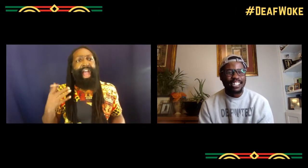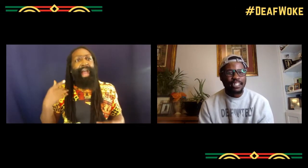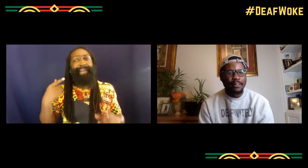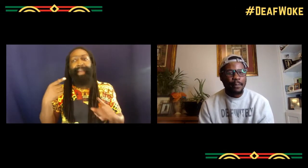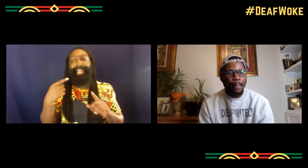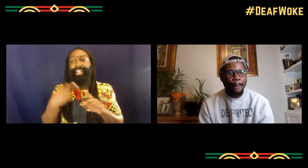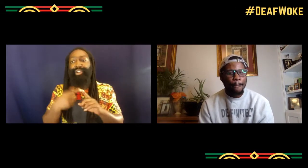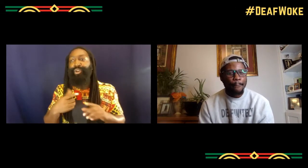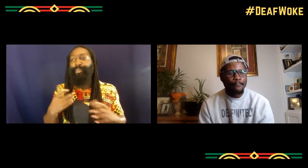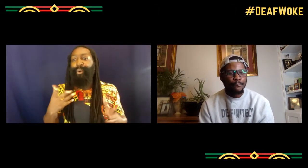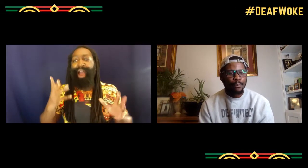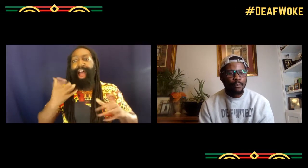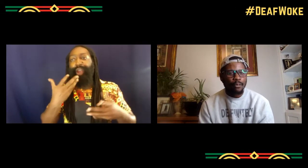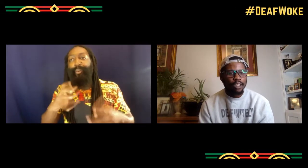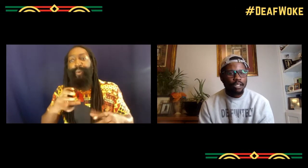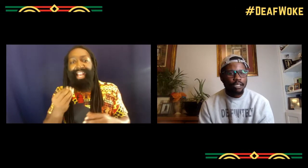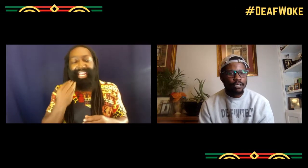And sharing and...